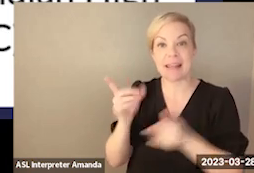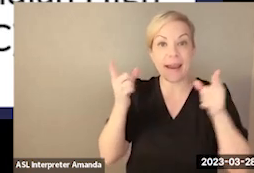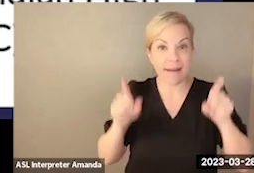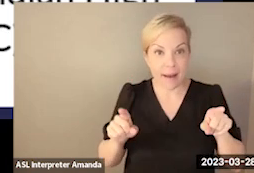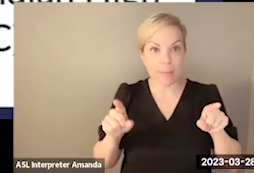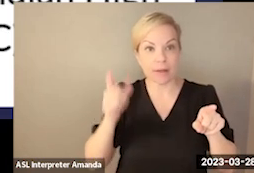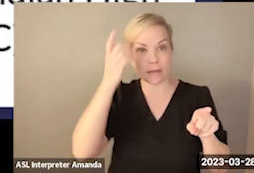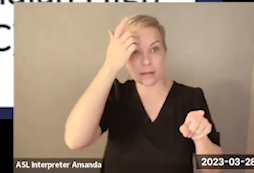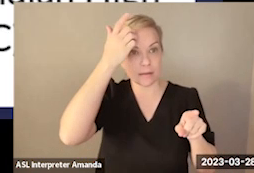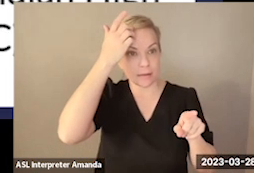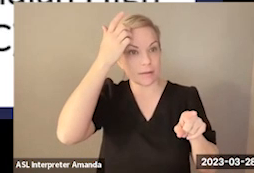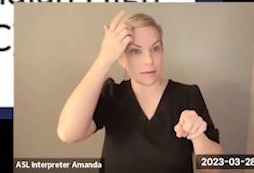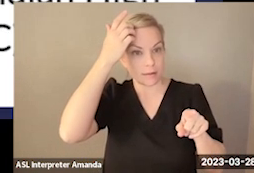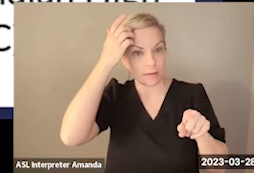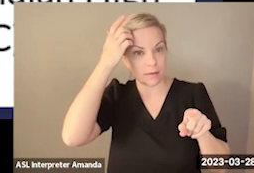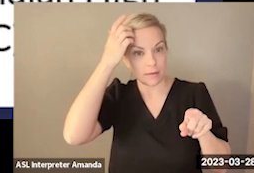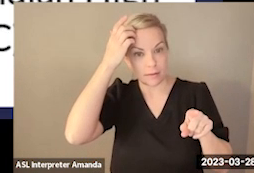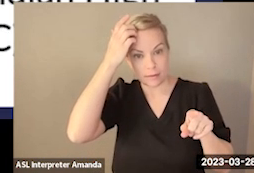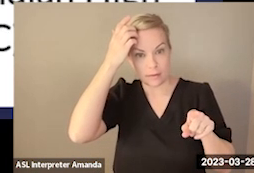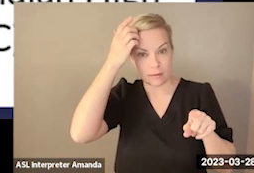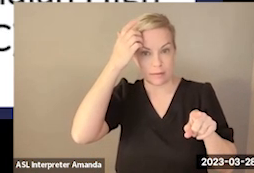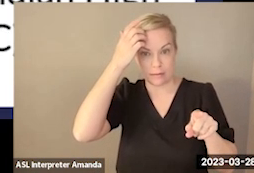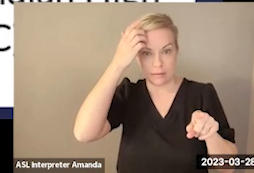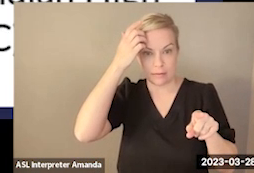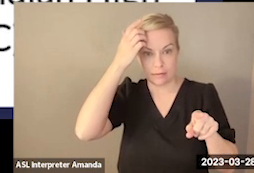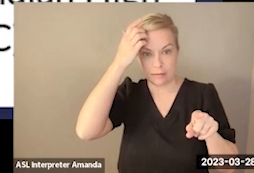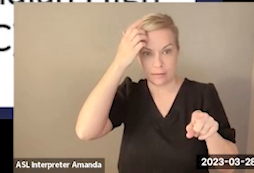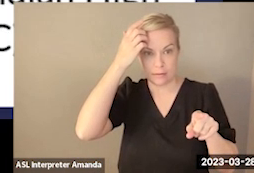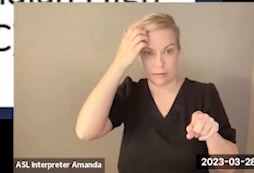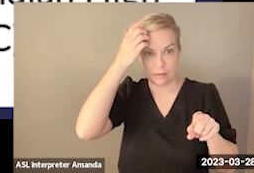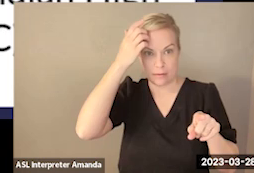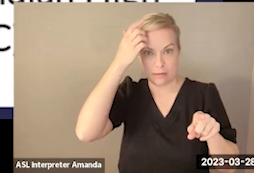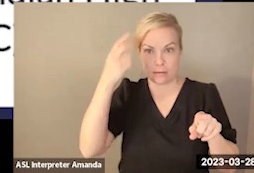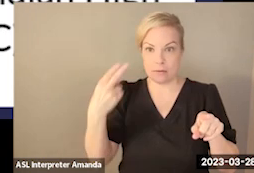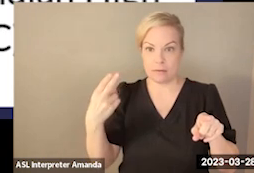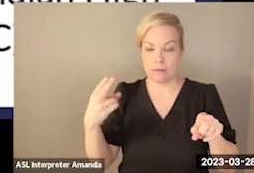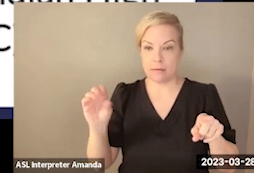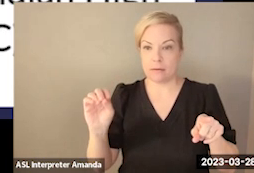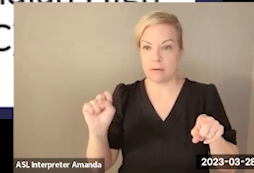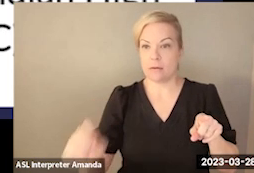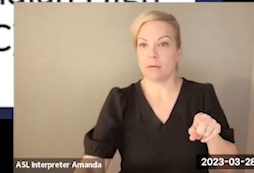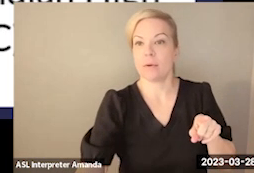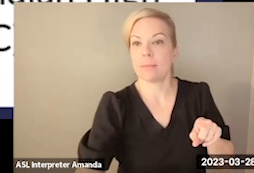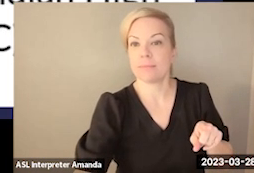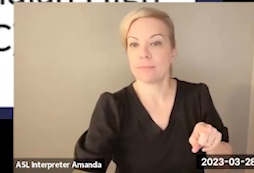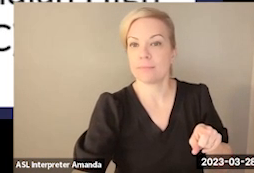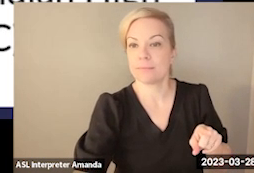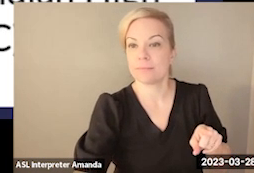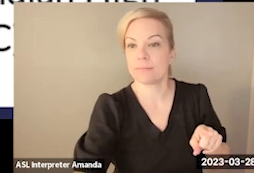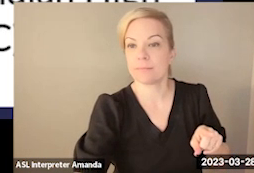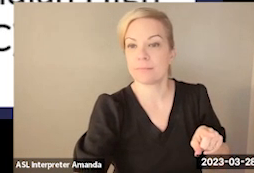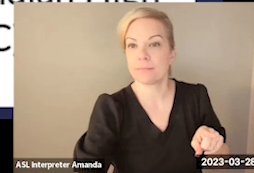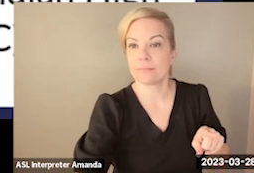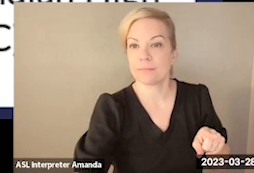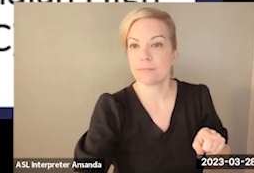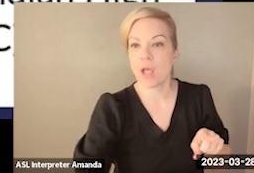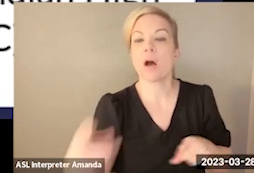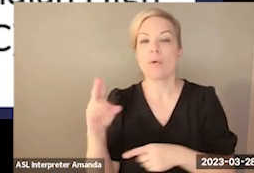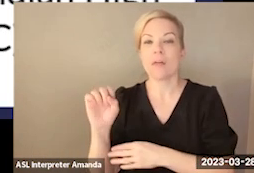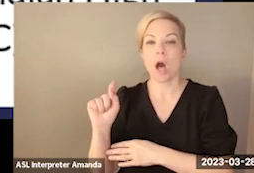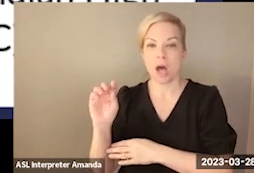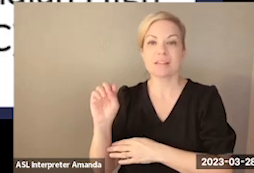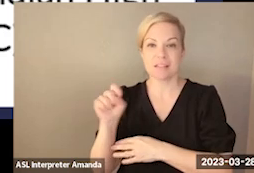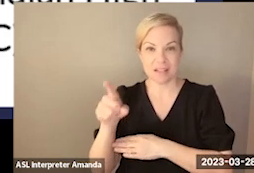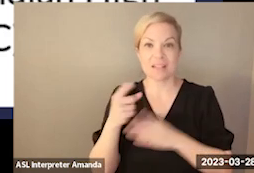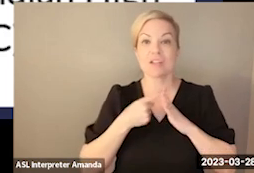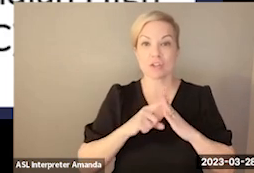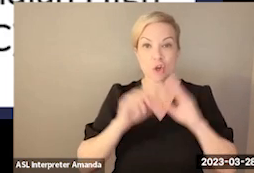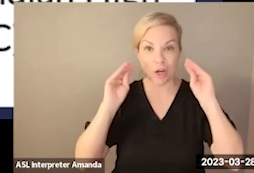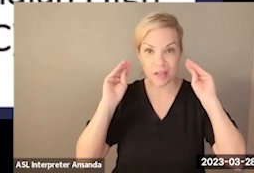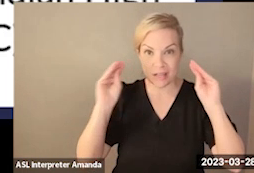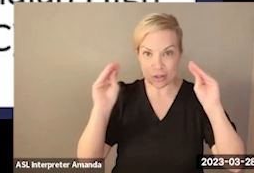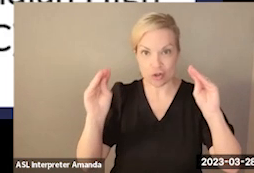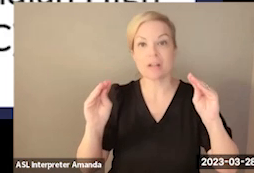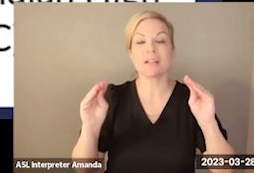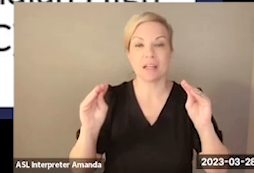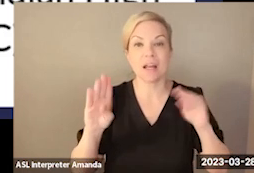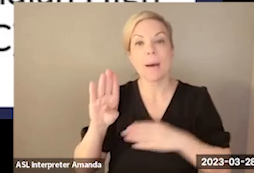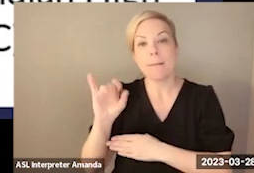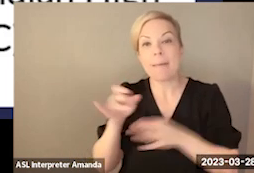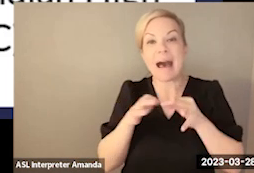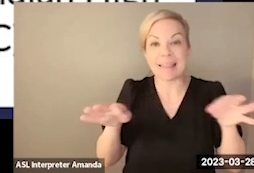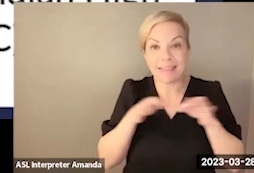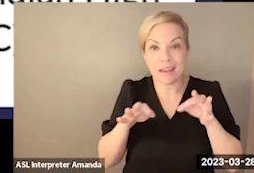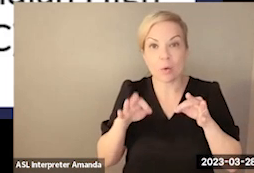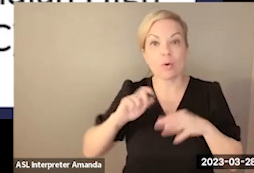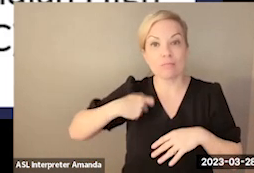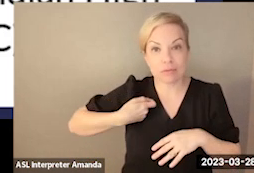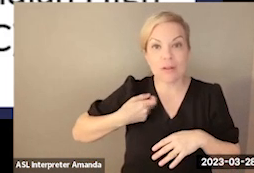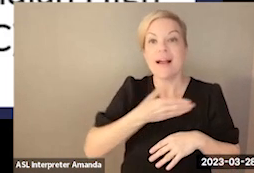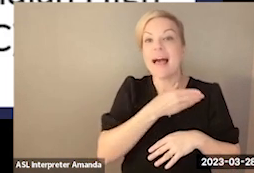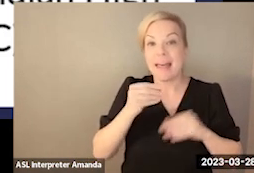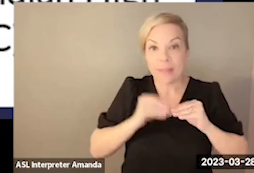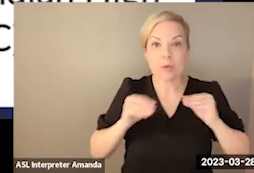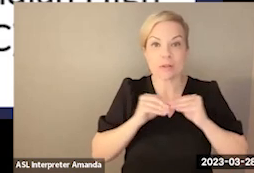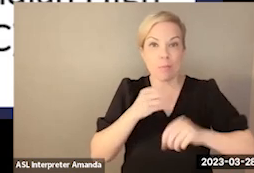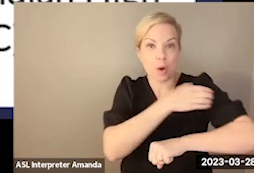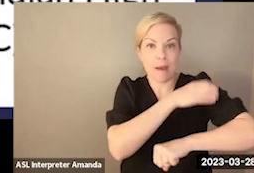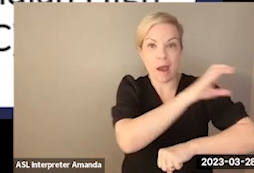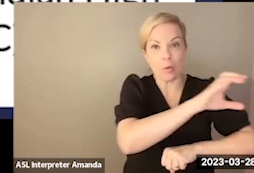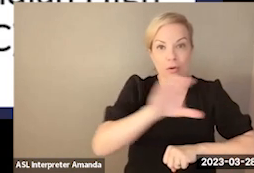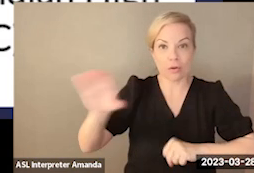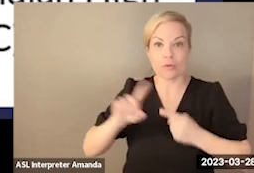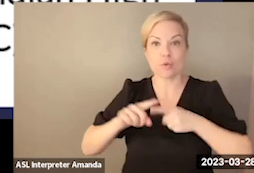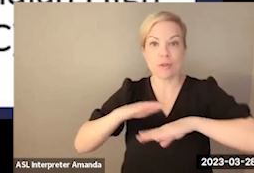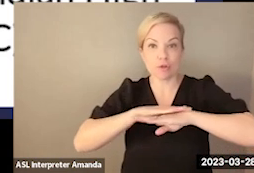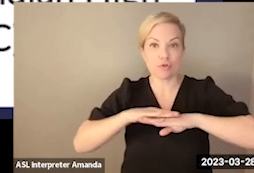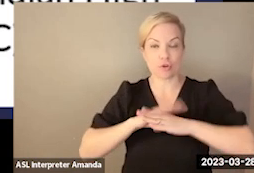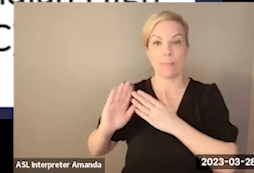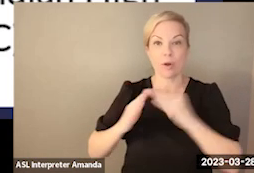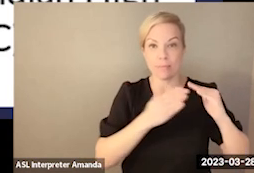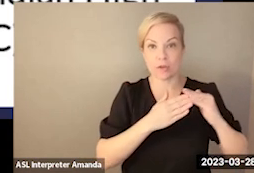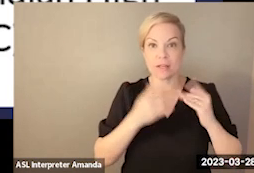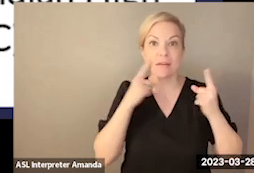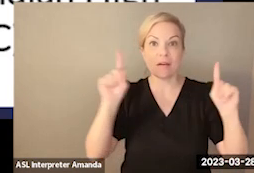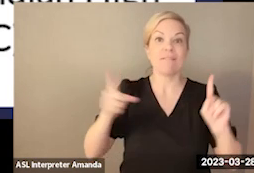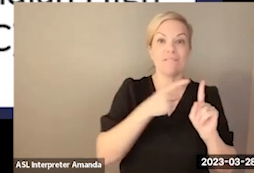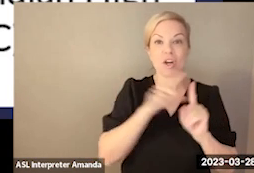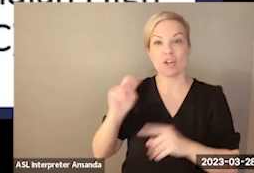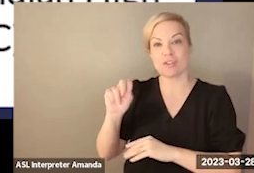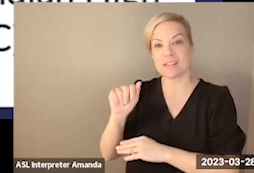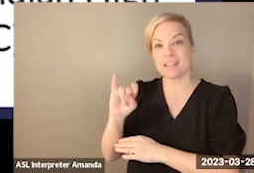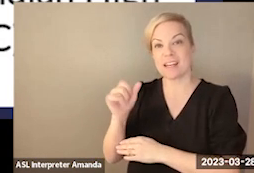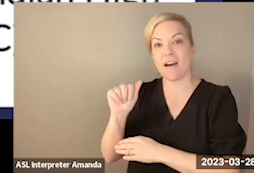Debbie Stine, Science & Technology Policy Academy: that hostess Hopefully, i'm saying that right Community college focused on educating Latino population in South Bronx in New York. So it was the first bilingual institution. Then there was more power given to the tribal communities, and then there was the first Navajo Nation Tribal Control College.